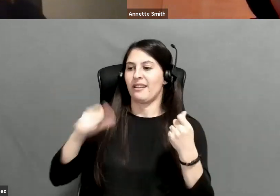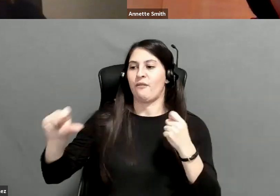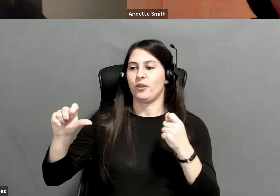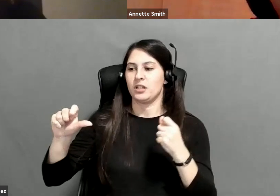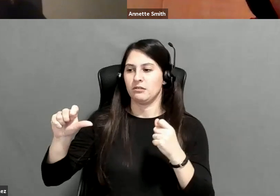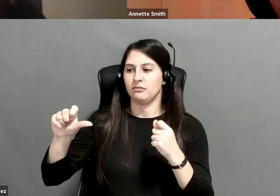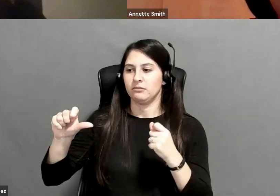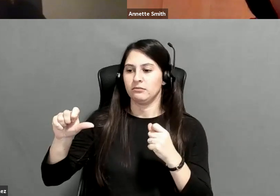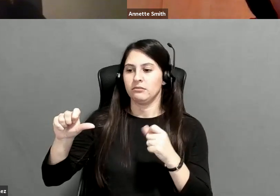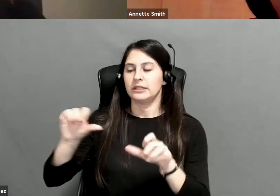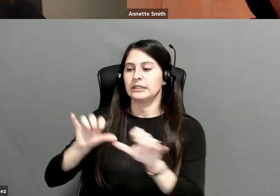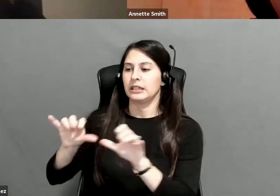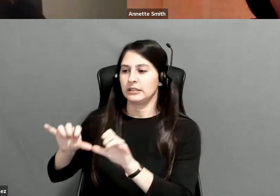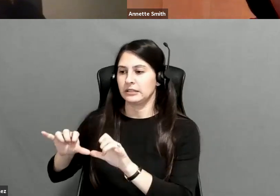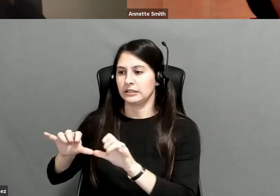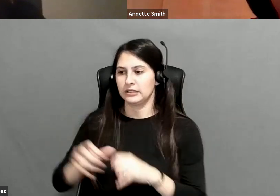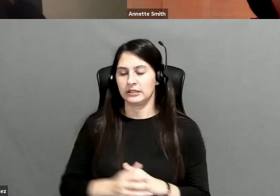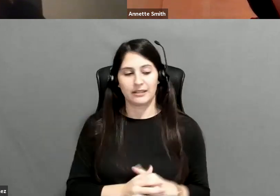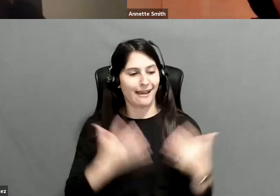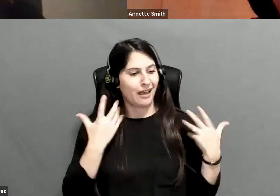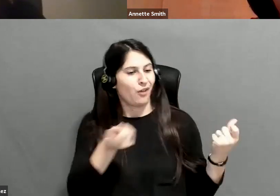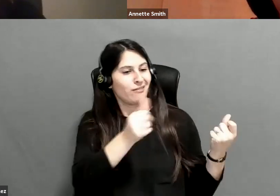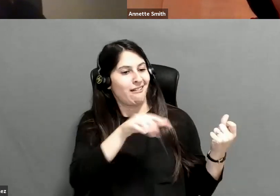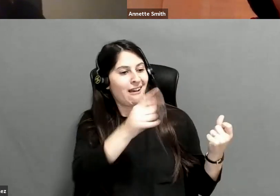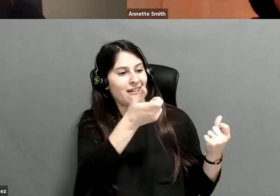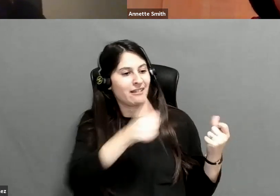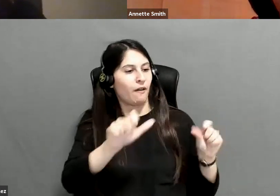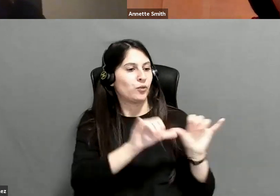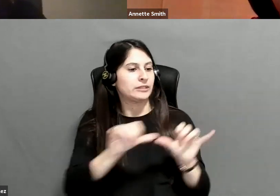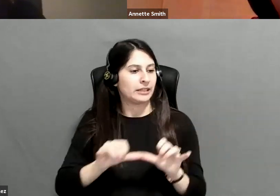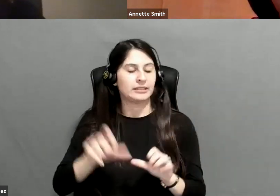But. Hey every size community. Health at every size.